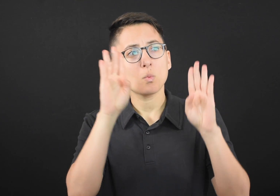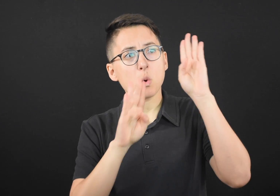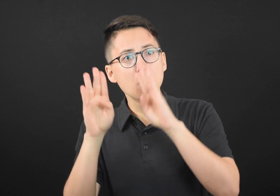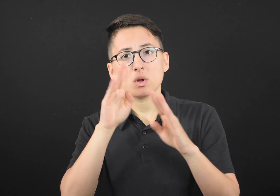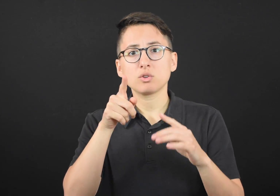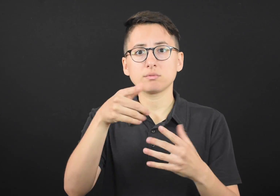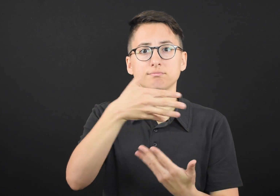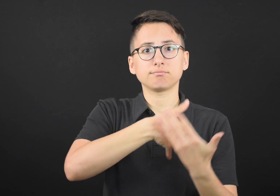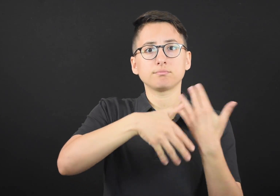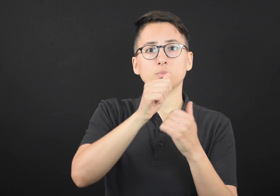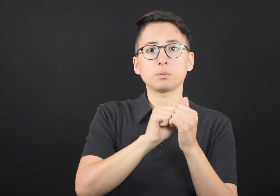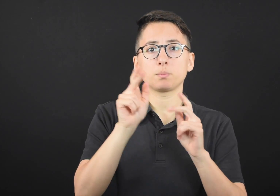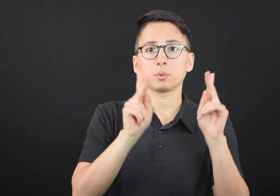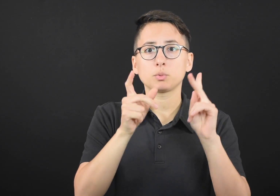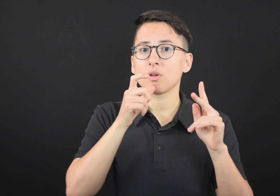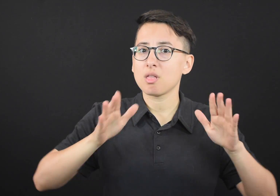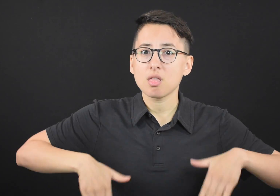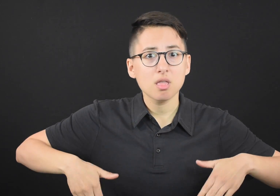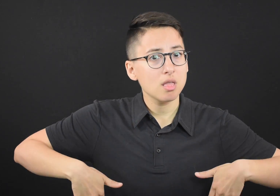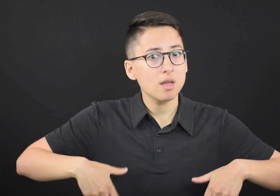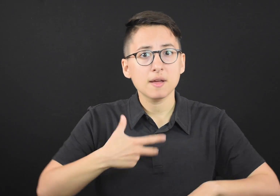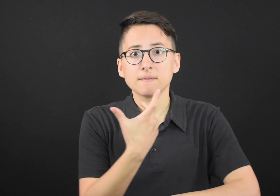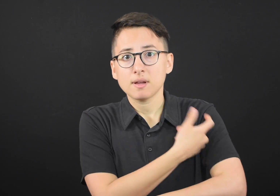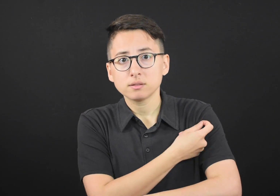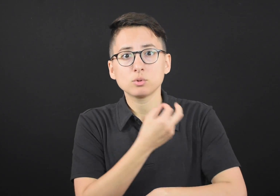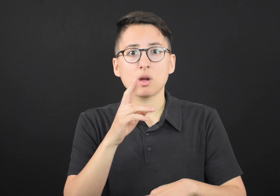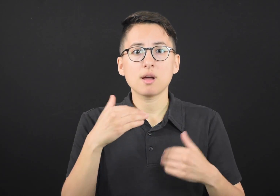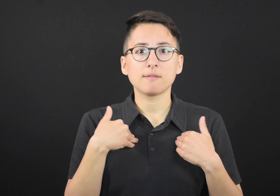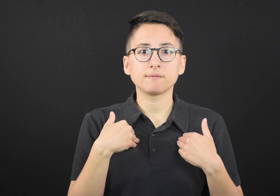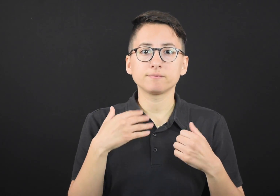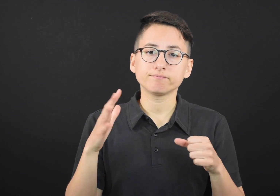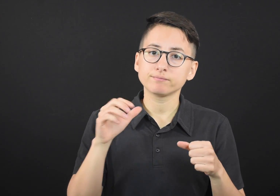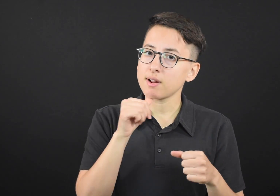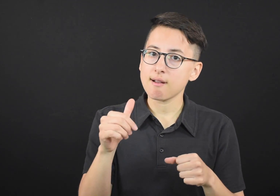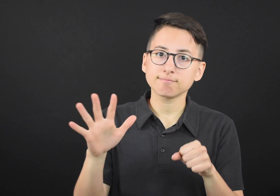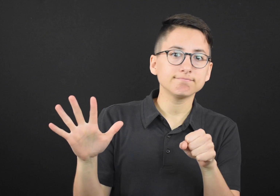that you will be around others who haven’t been vaccinated or don’t